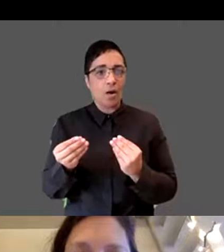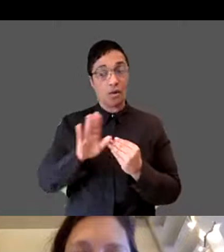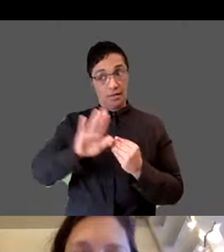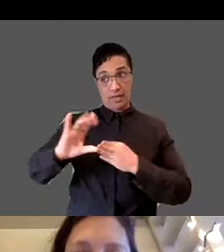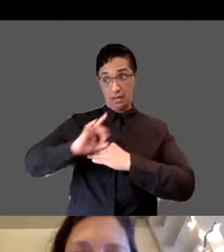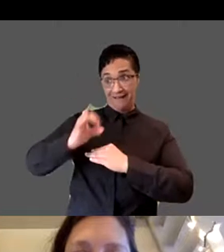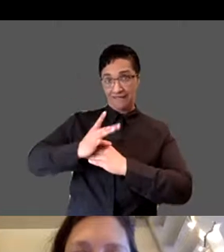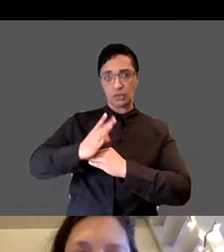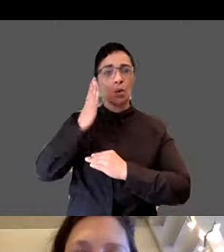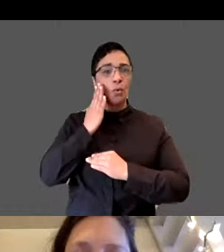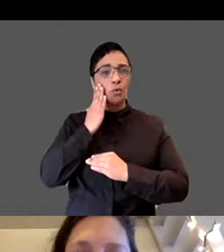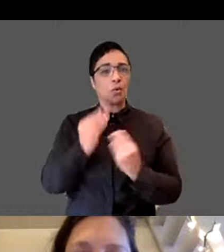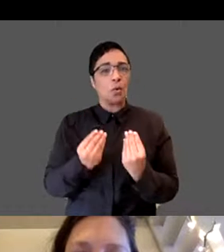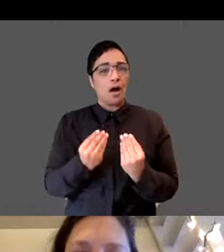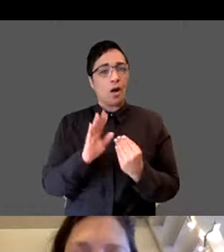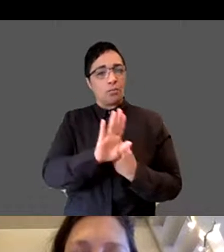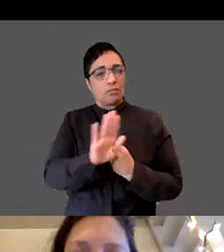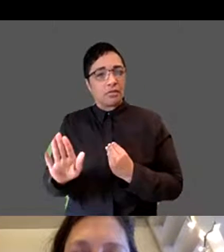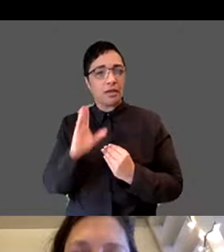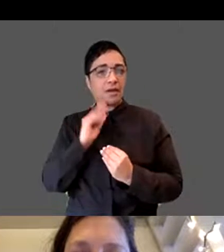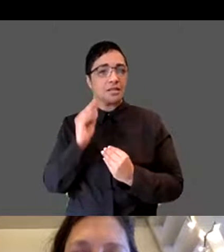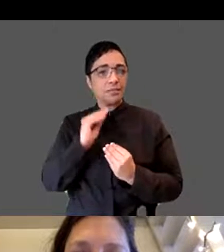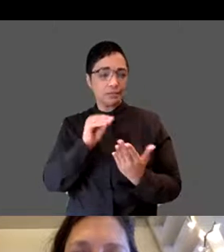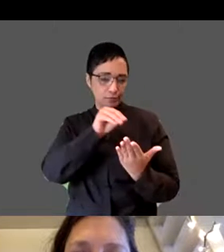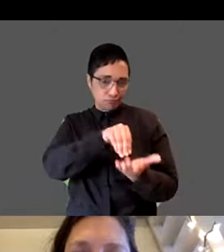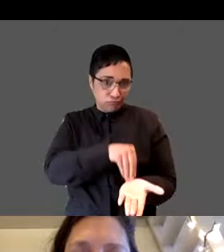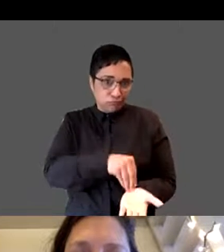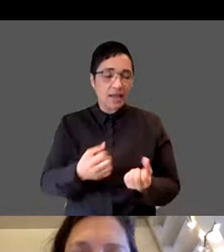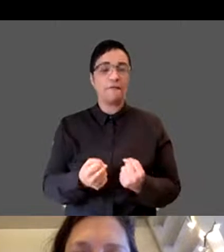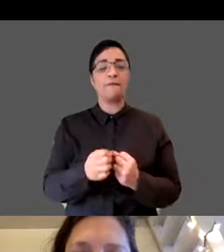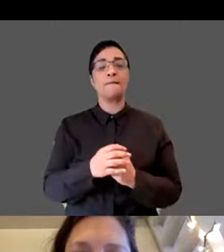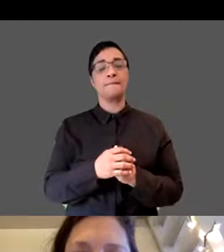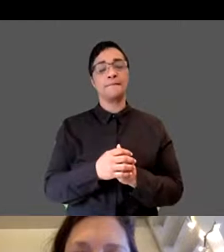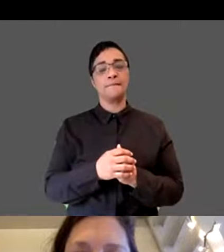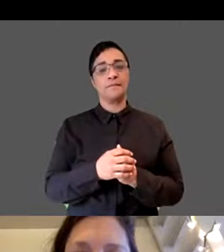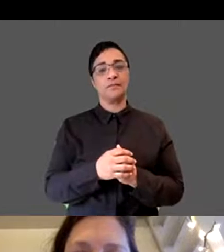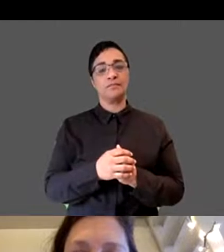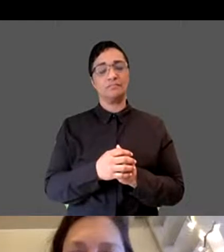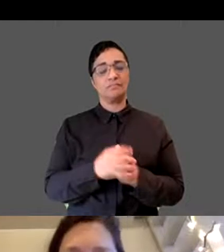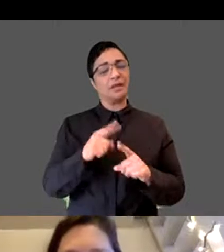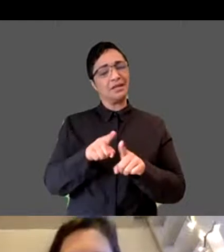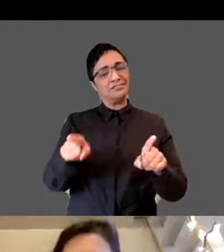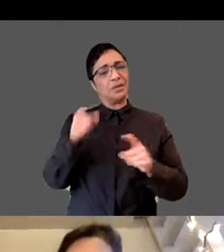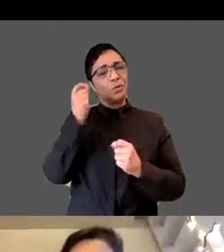involved with their experiences and trying to understand, okay, what we need to change